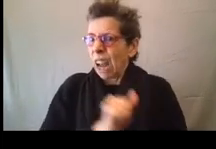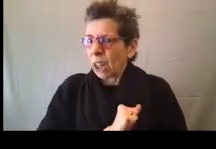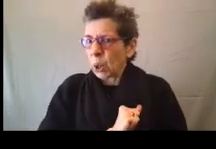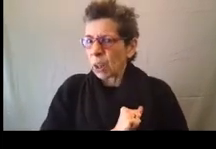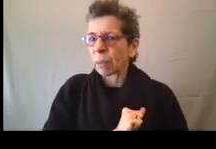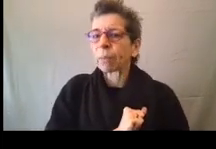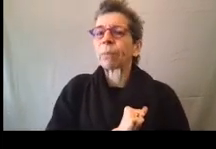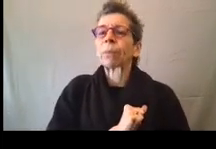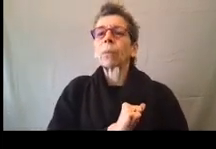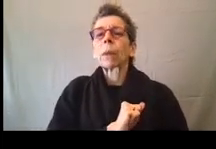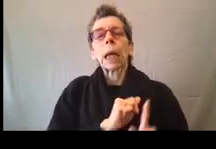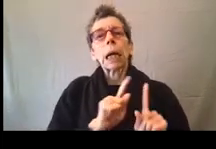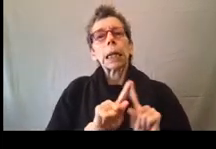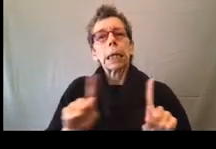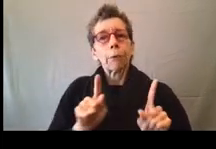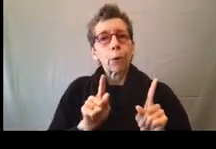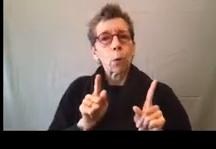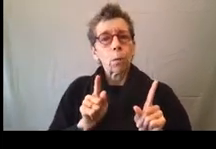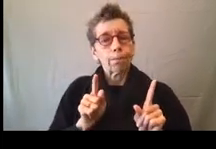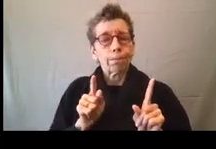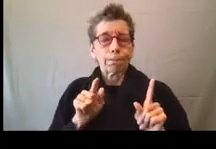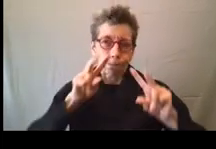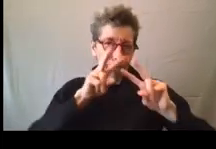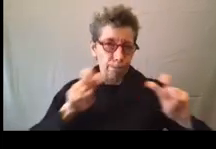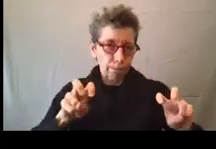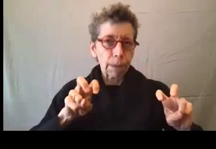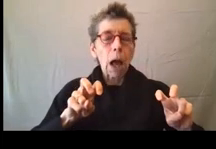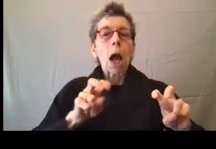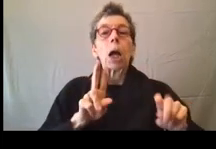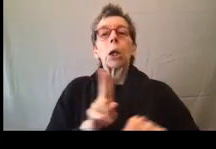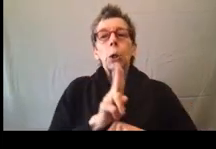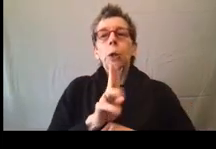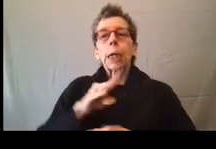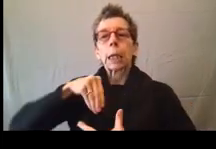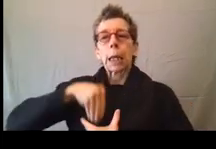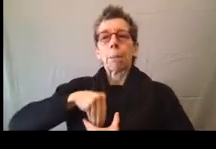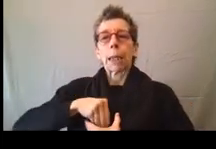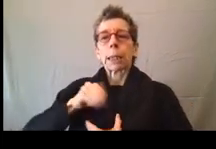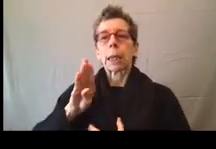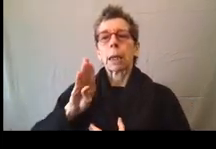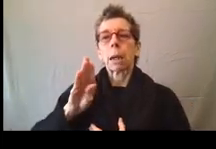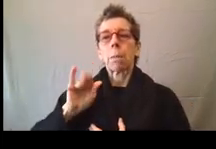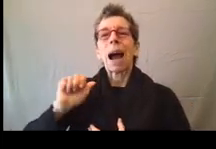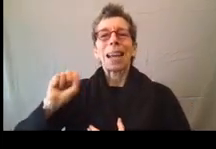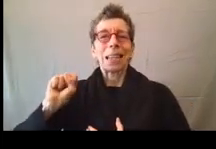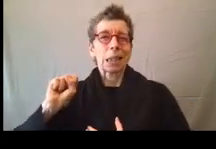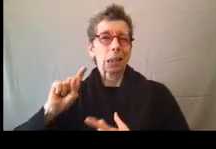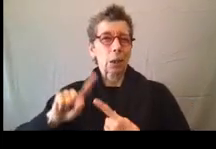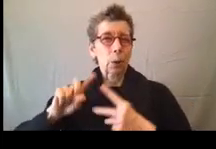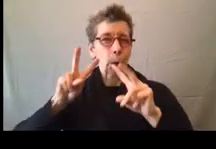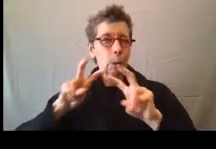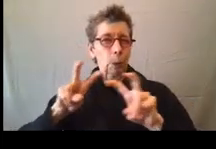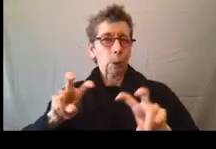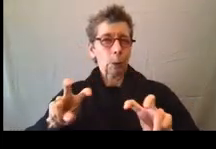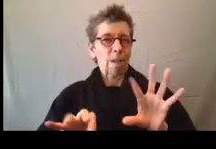a slightly different lens by looking at implicit bias. So, that's what our research study is